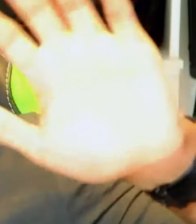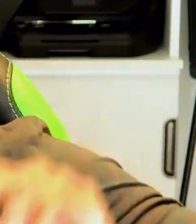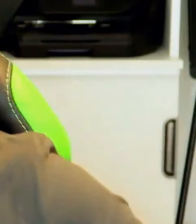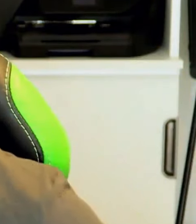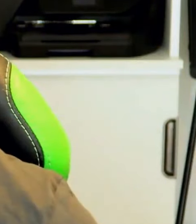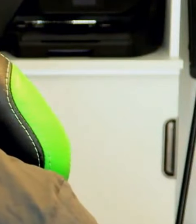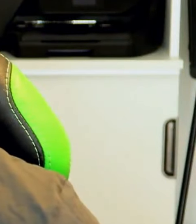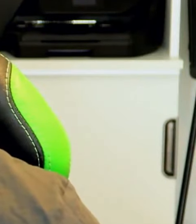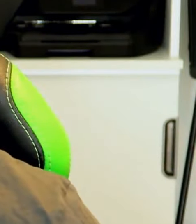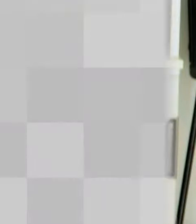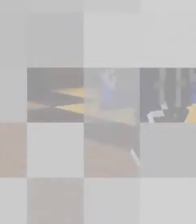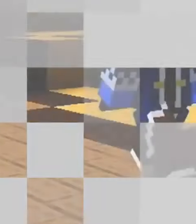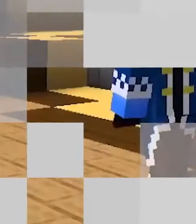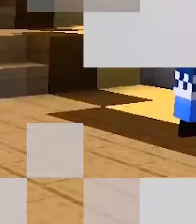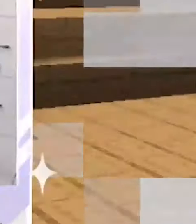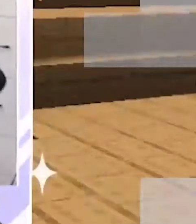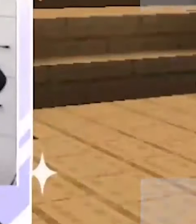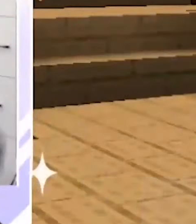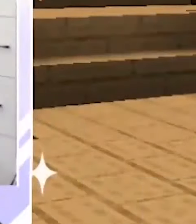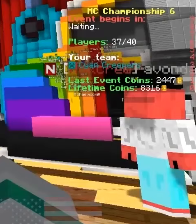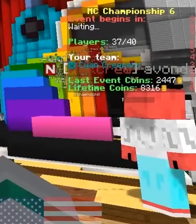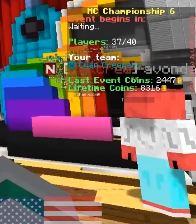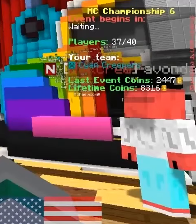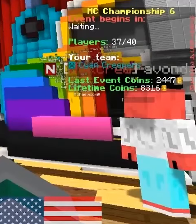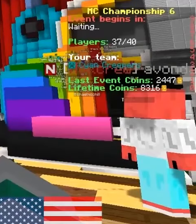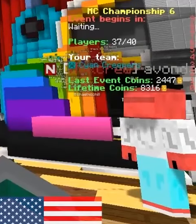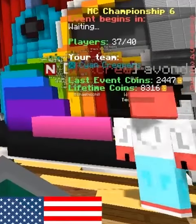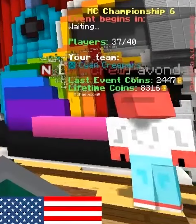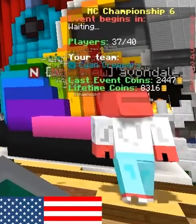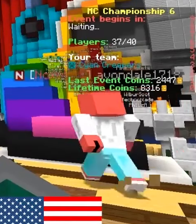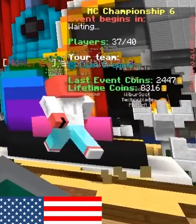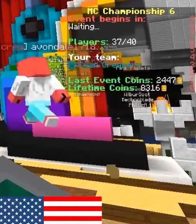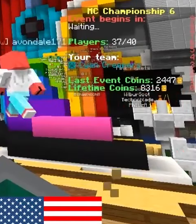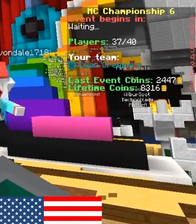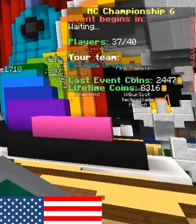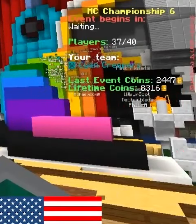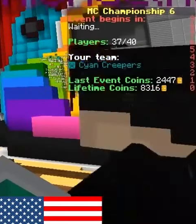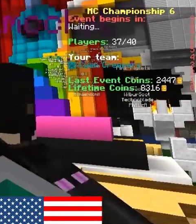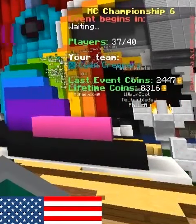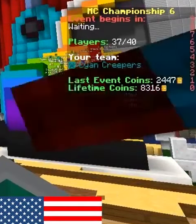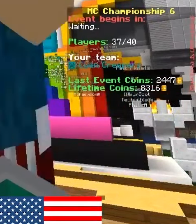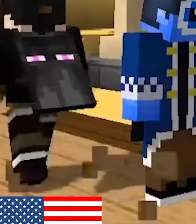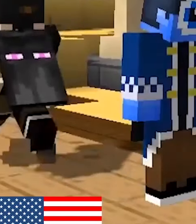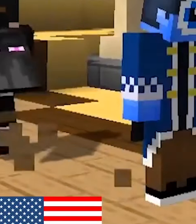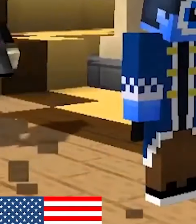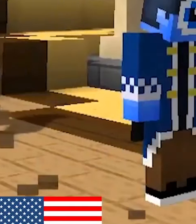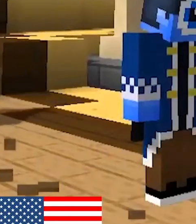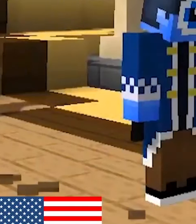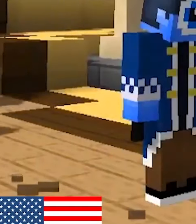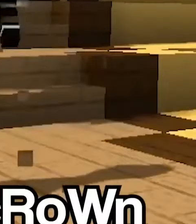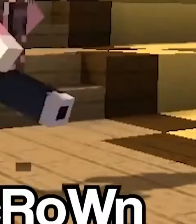MOMENTS FROM THIS YEAR IN MINECRAFT. THANKS, EVERYONE. BYE. I EARNED THIS CROWN THE LAST